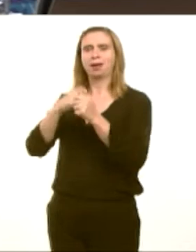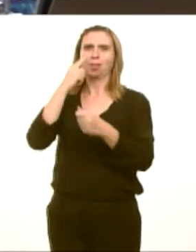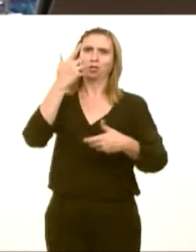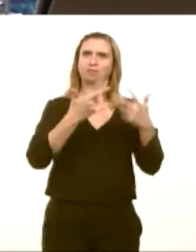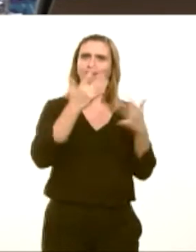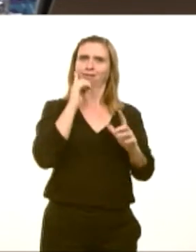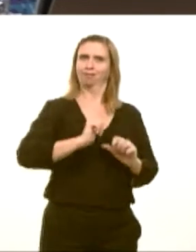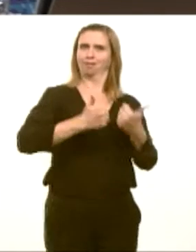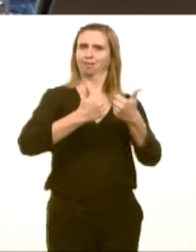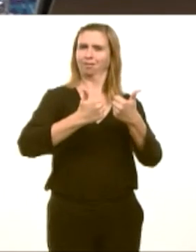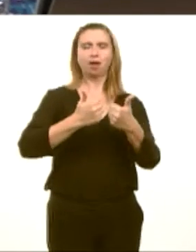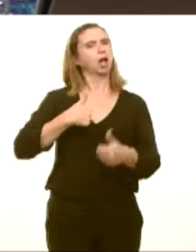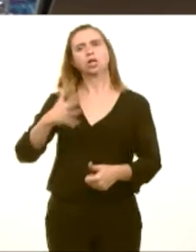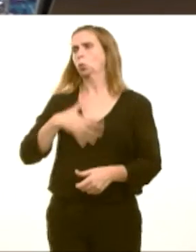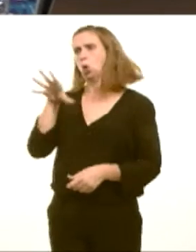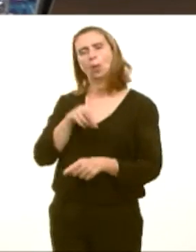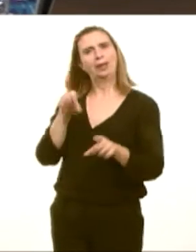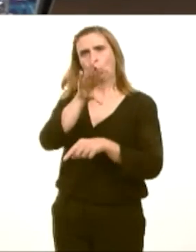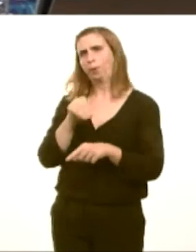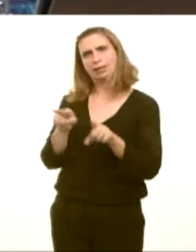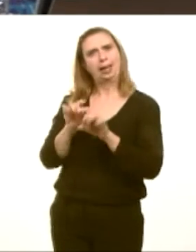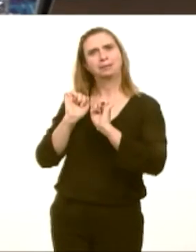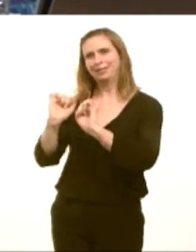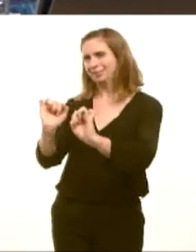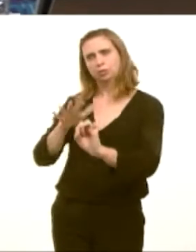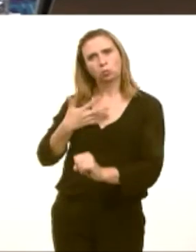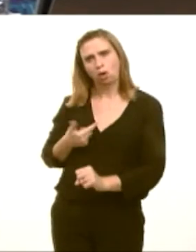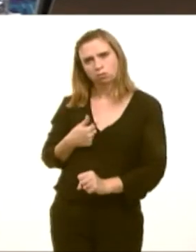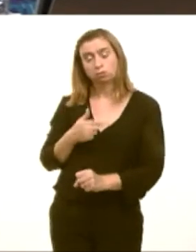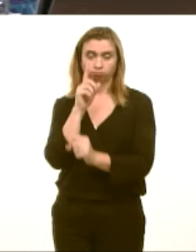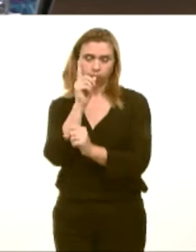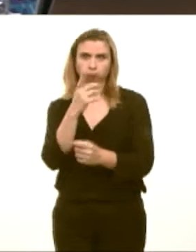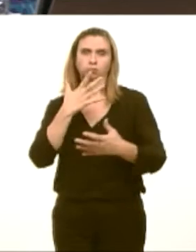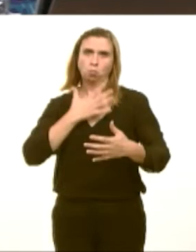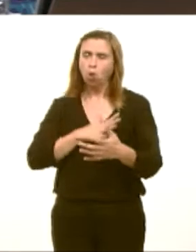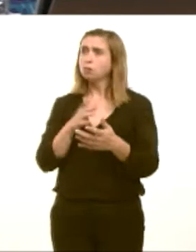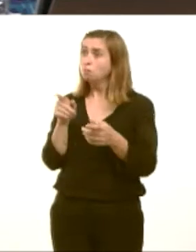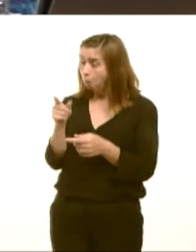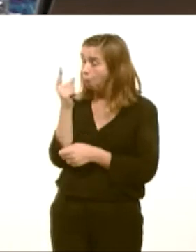I would encourage schools to enter students so that they have the opportunity to get their GCSEs.